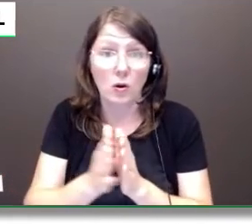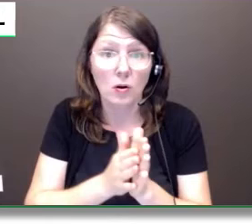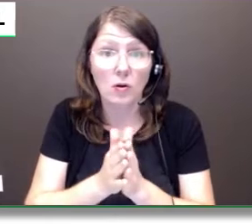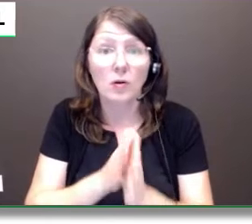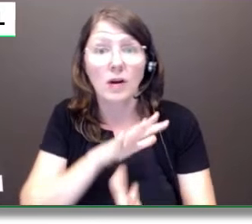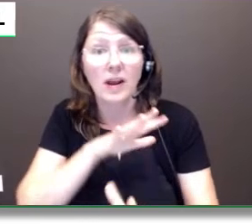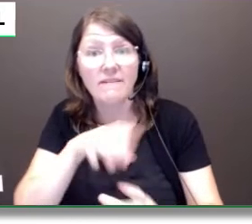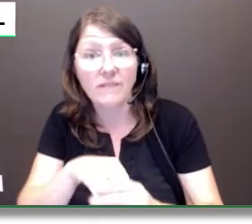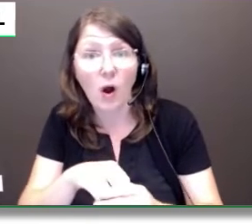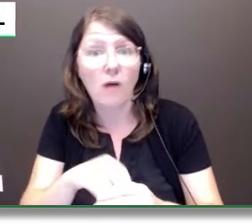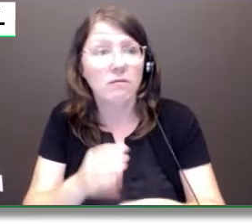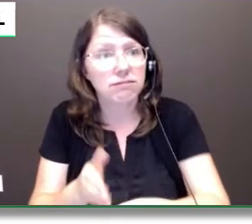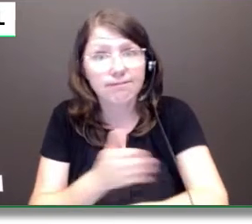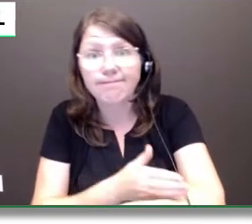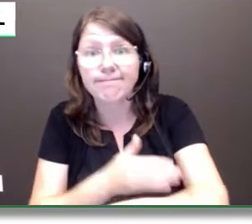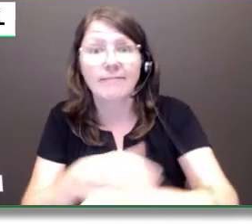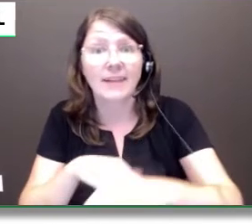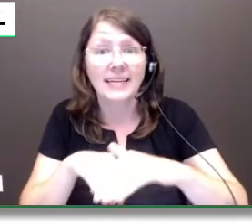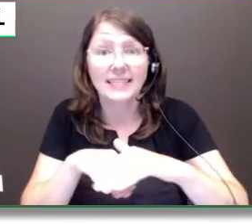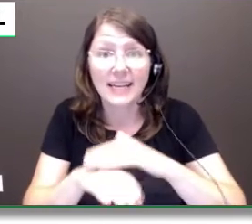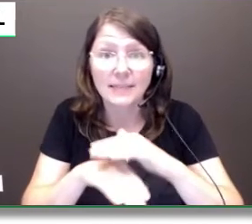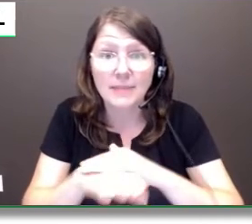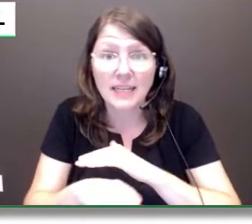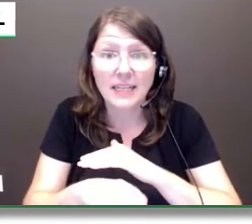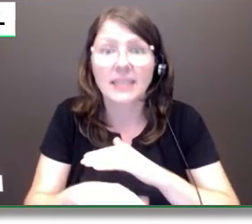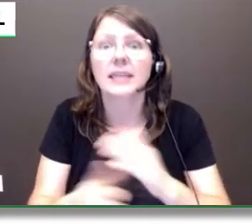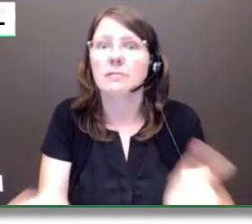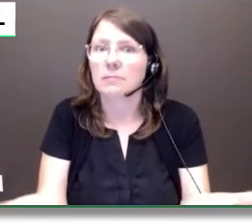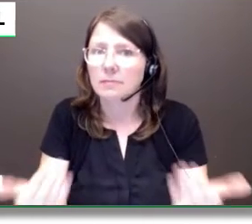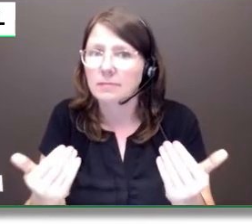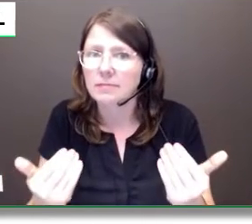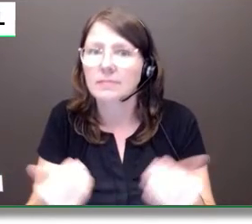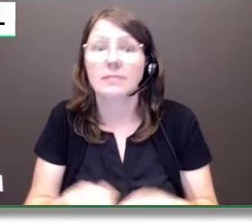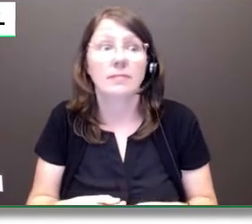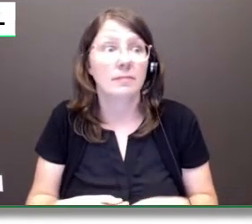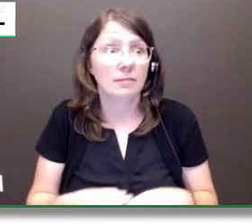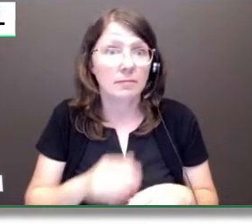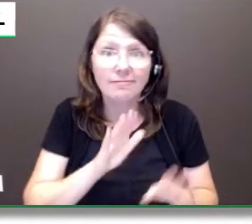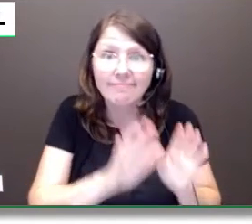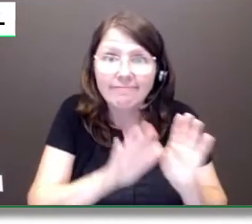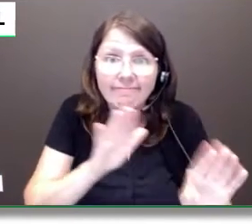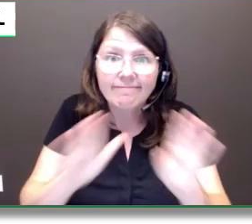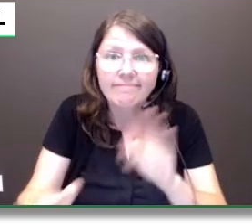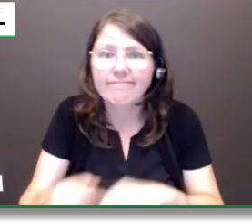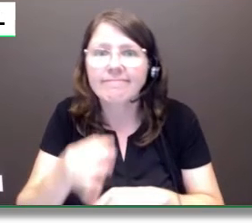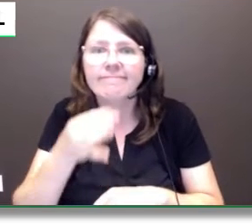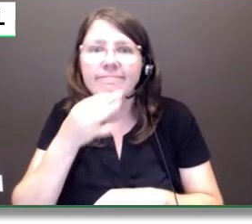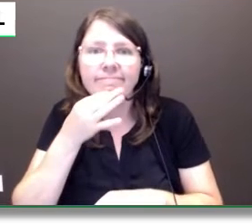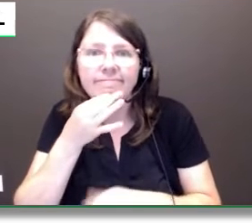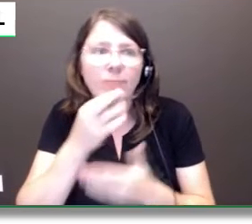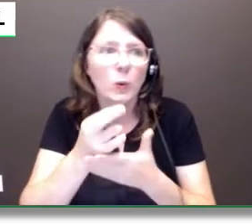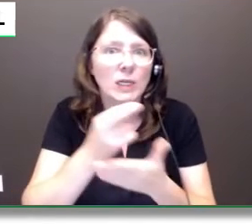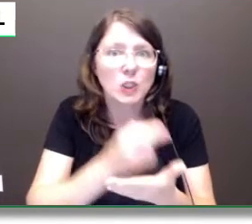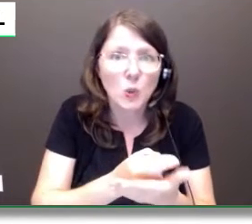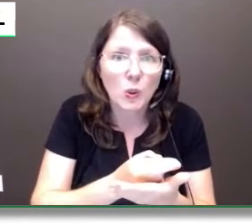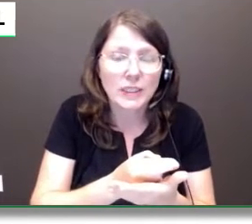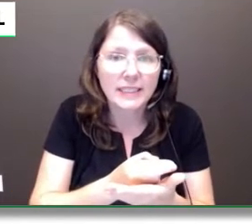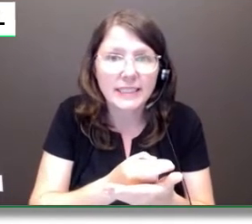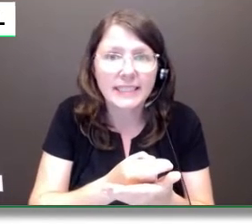um where we can recognize everyone's strengths, the resources we have while being cognizant of our own areas of improvement that we need to evolve and